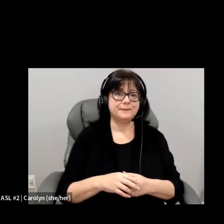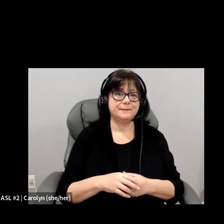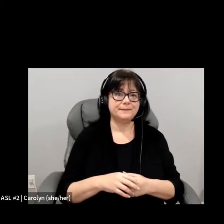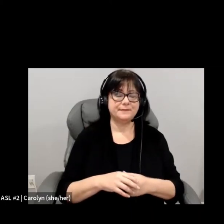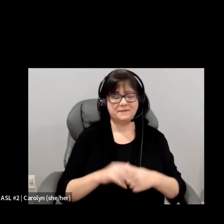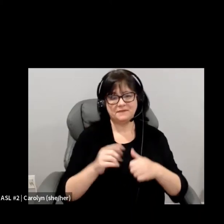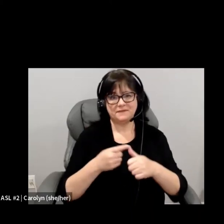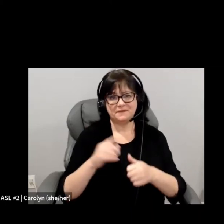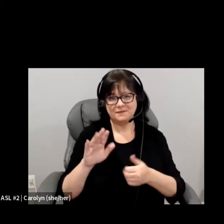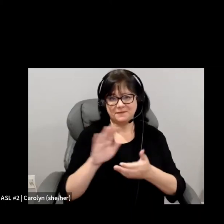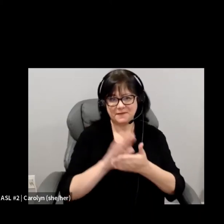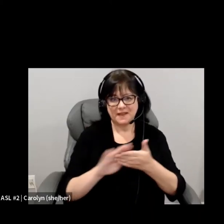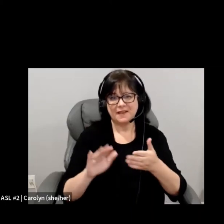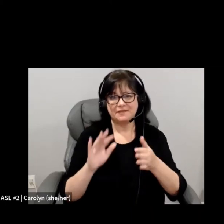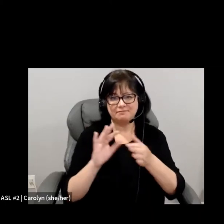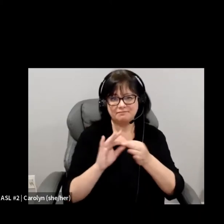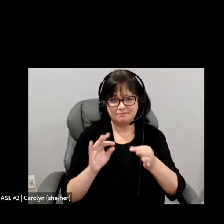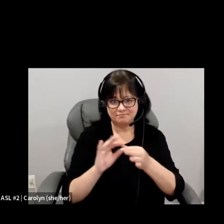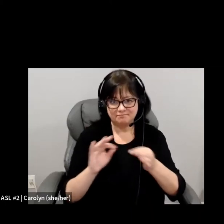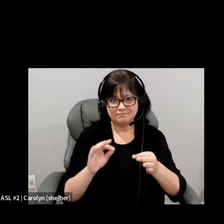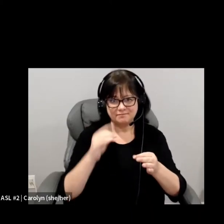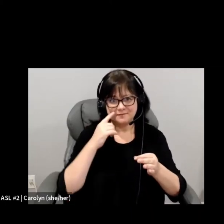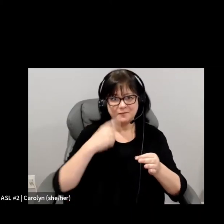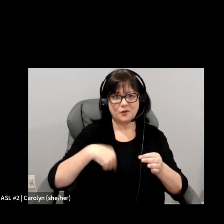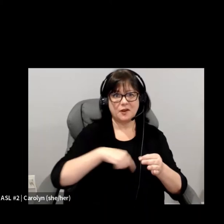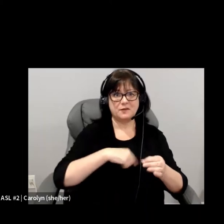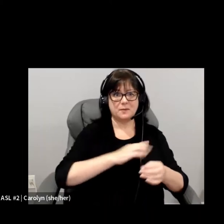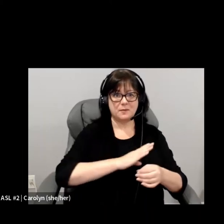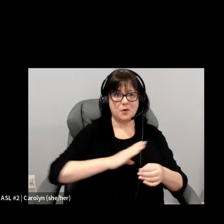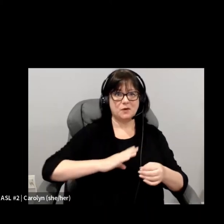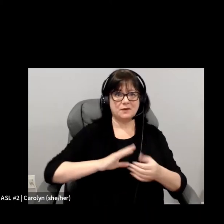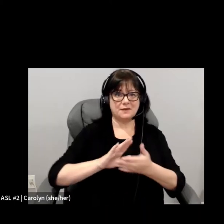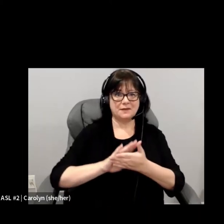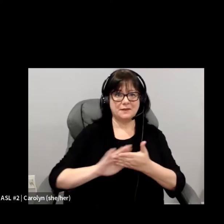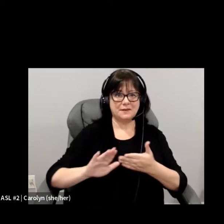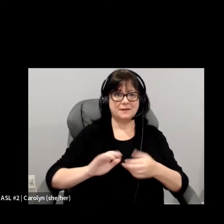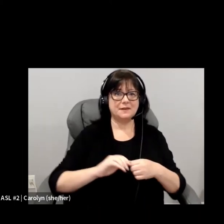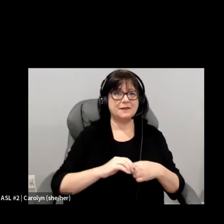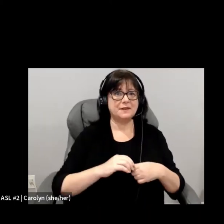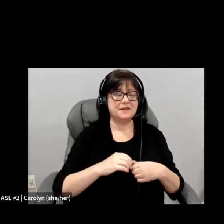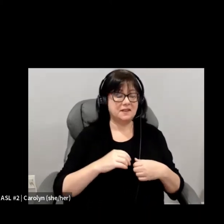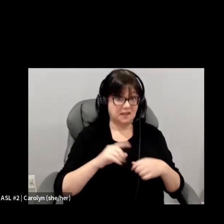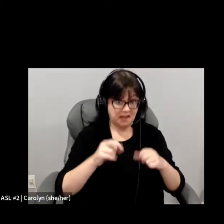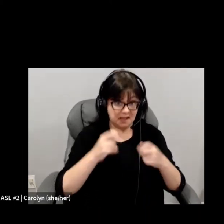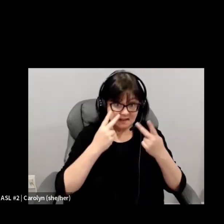I DON'T KNOW IF THE CAMERA PICKS IT UP, I'M SURE I'M BLUSHING.